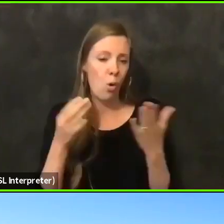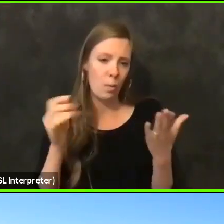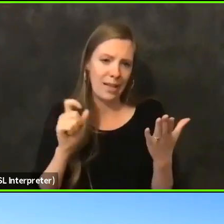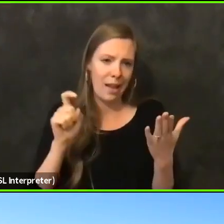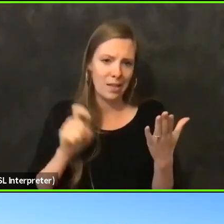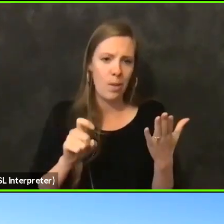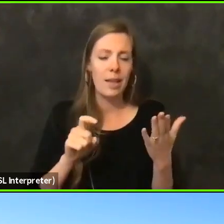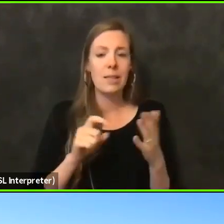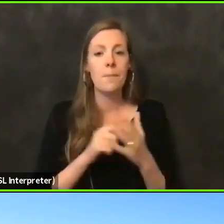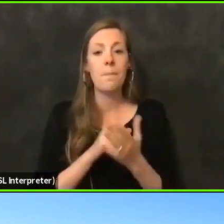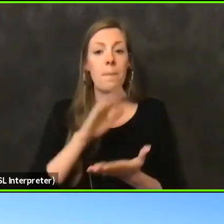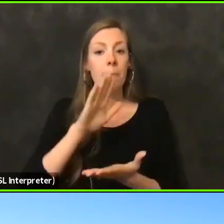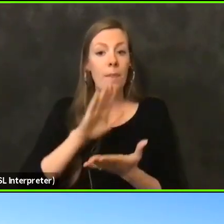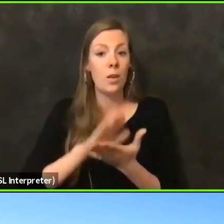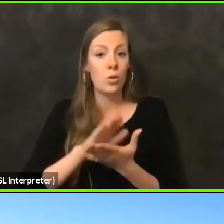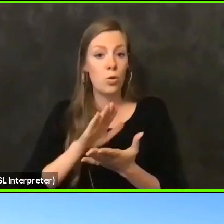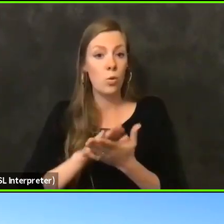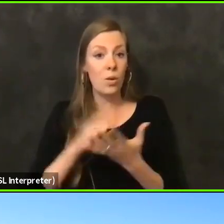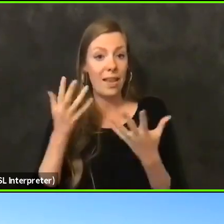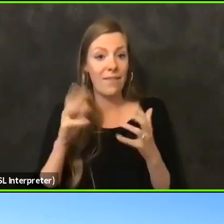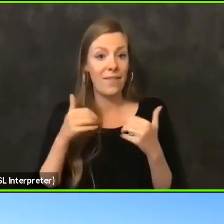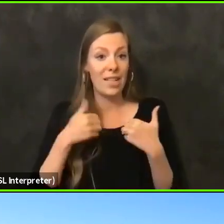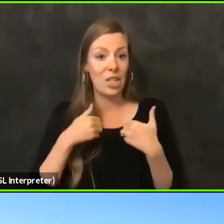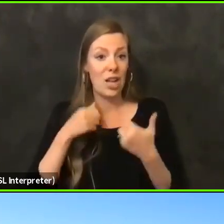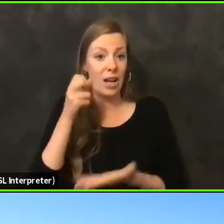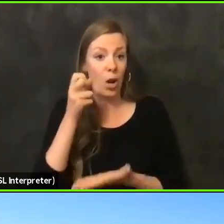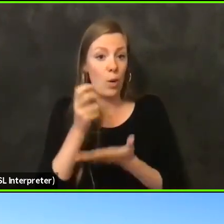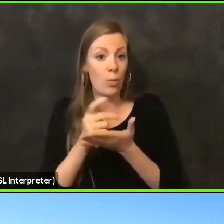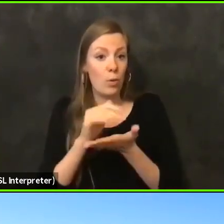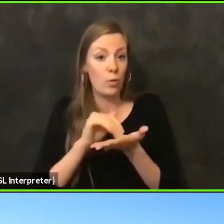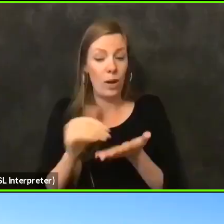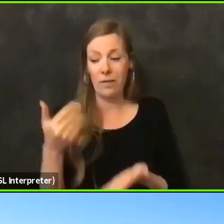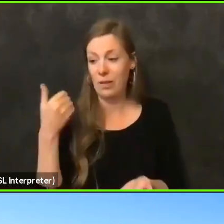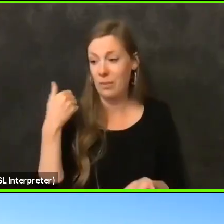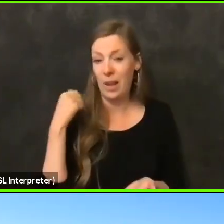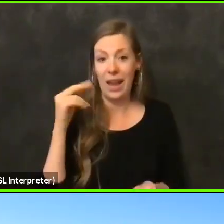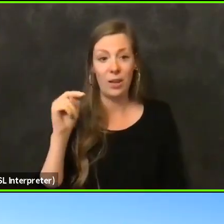Schools that had approved waivers back in November and December under the previous